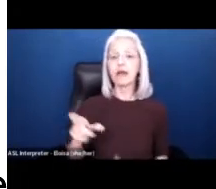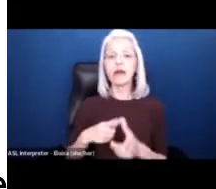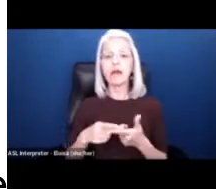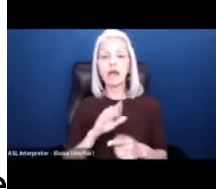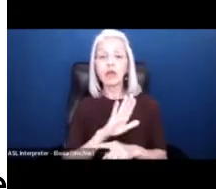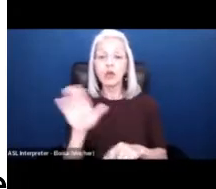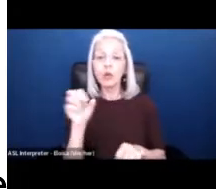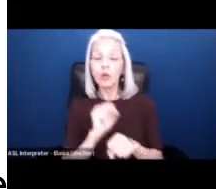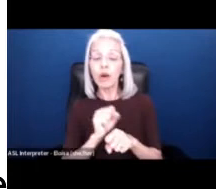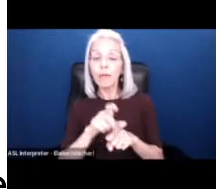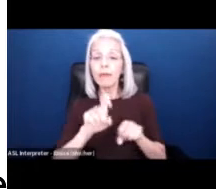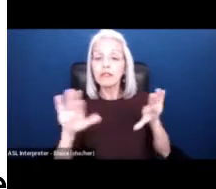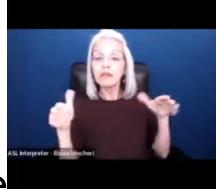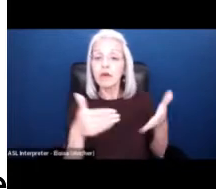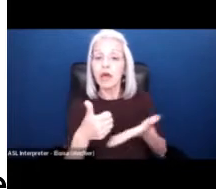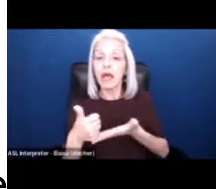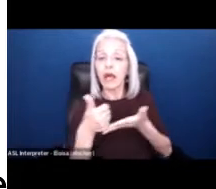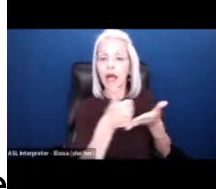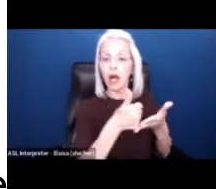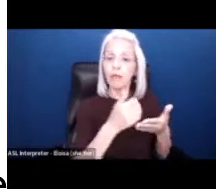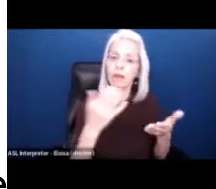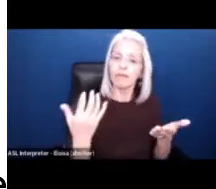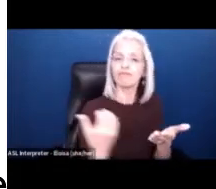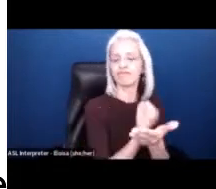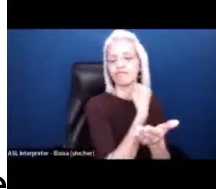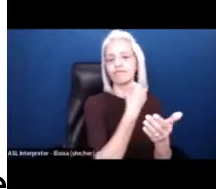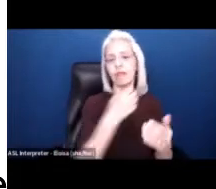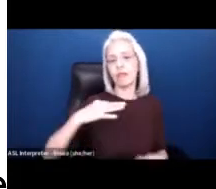focus on helping maximize the benefits that the person can get